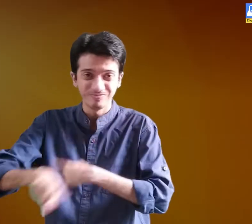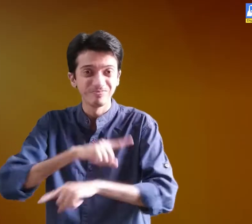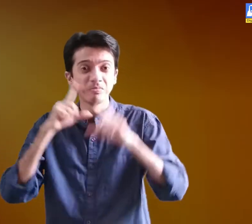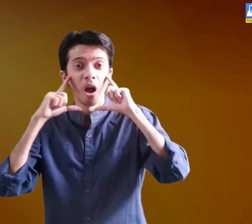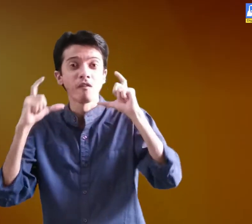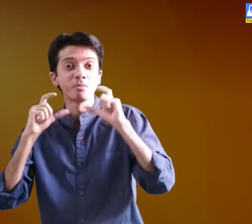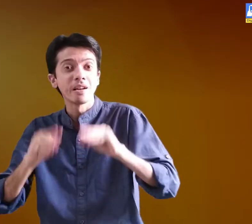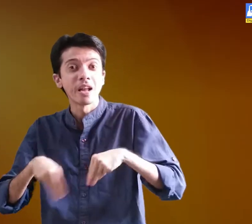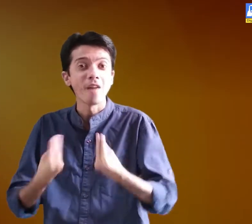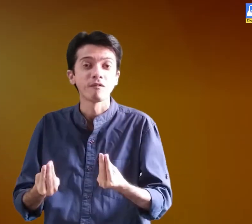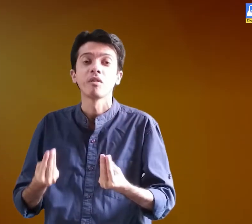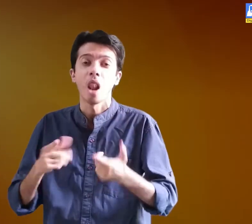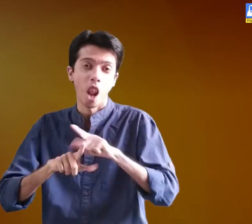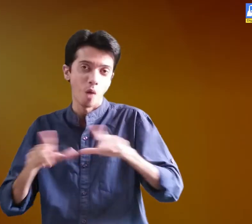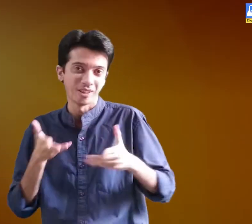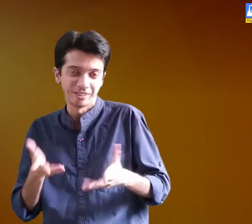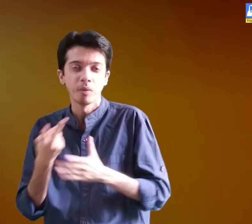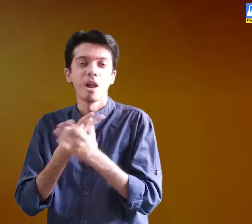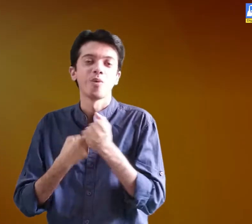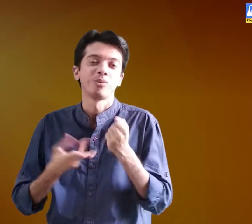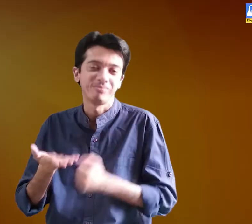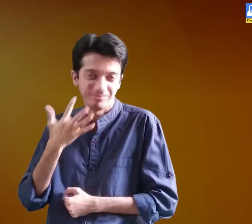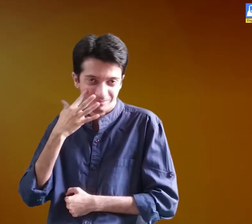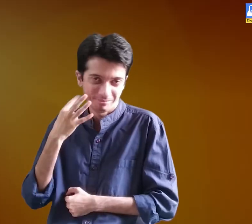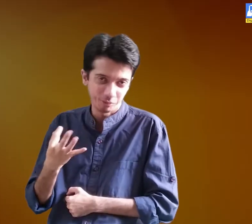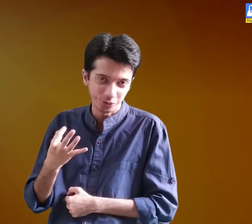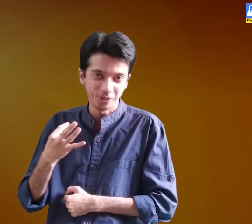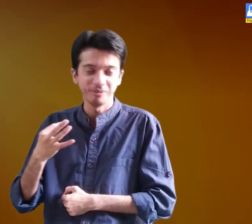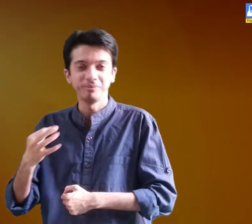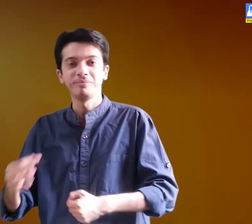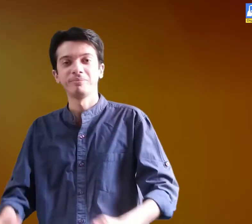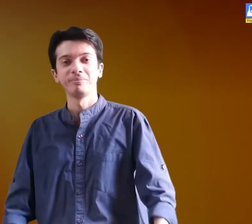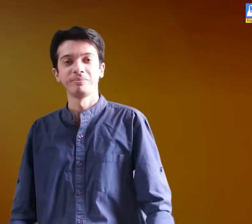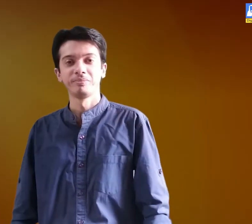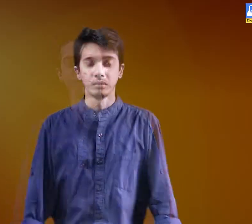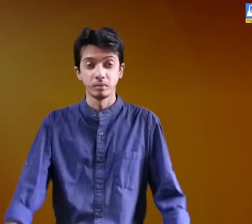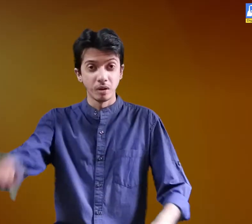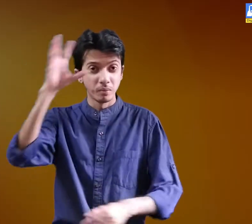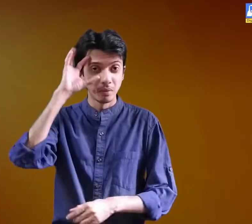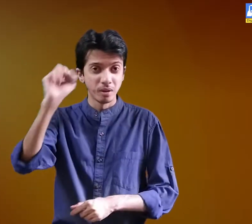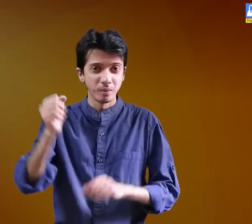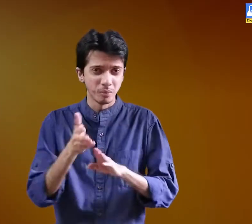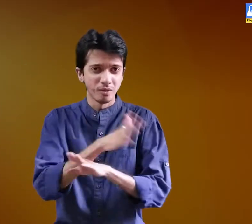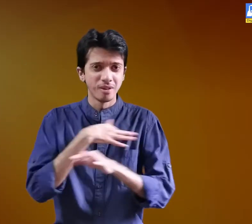particular language people are free to choose the language as per their will do you remember